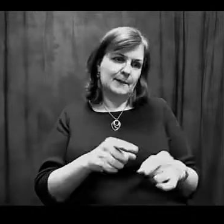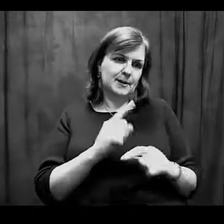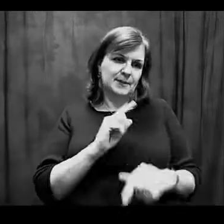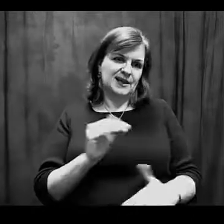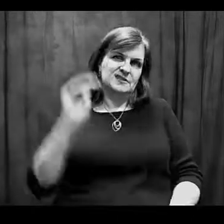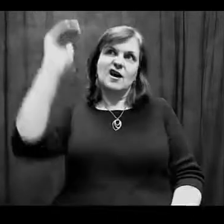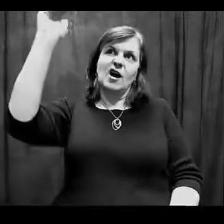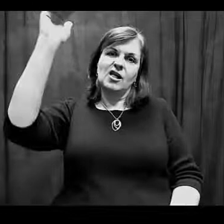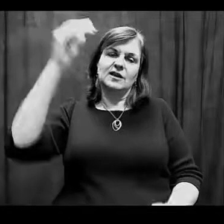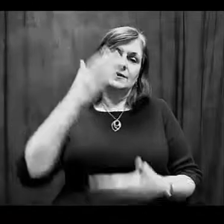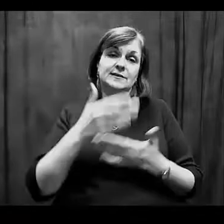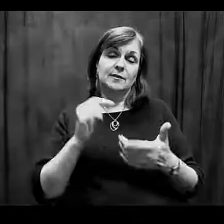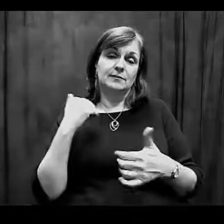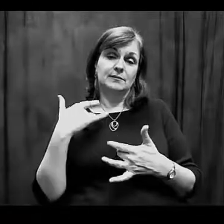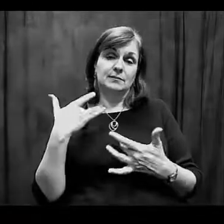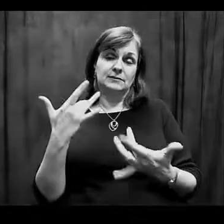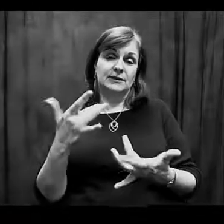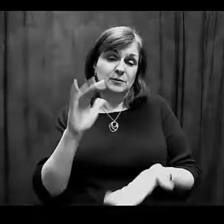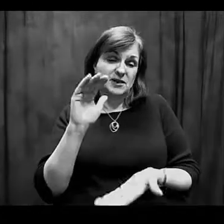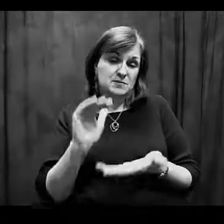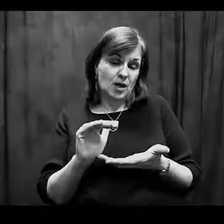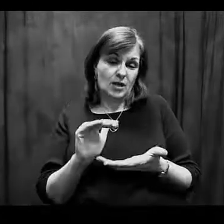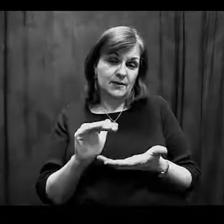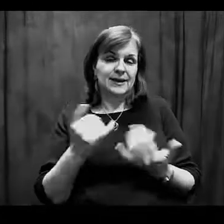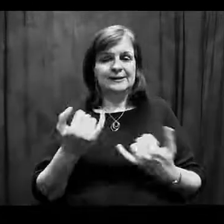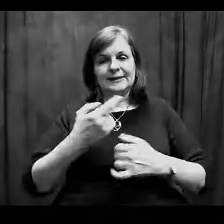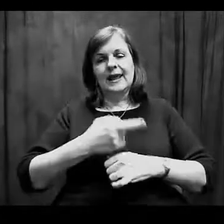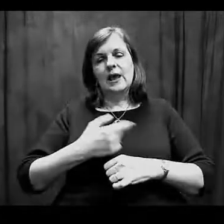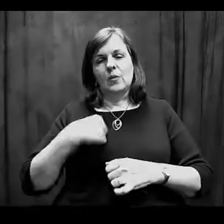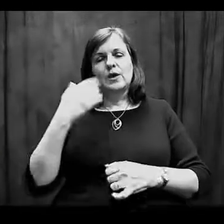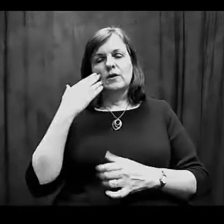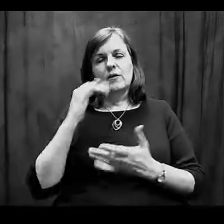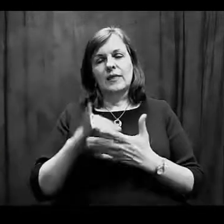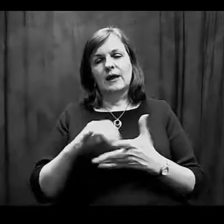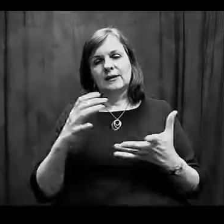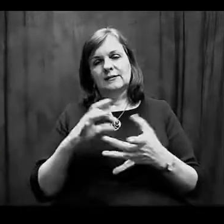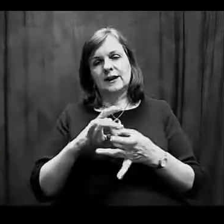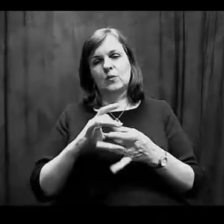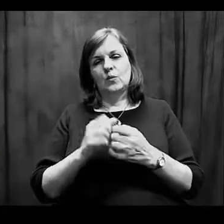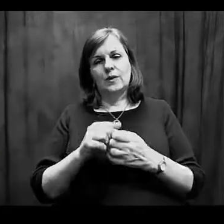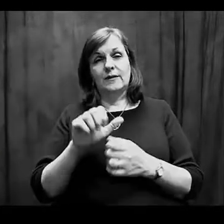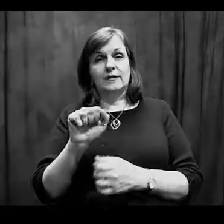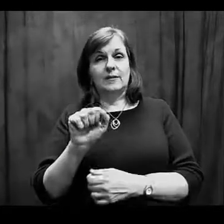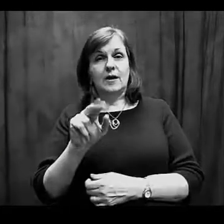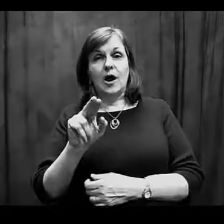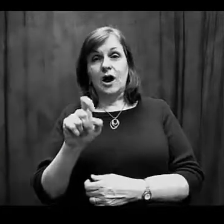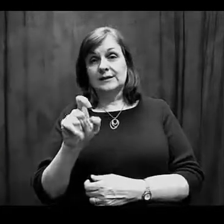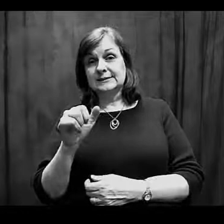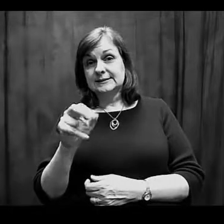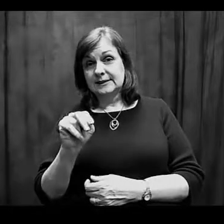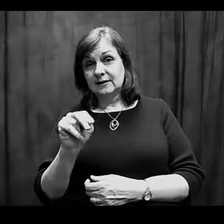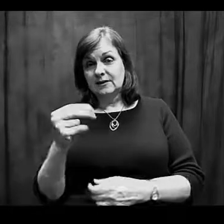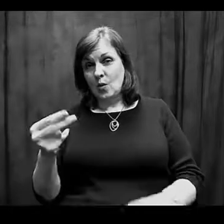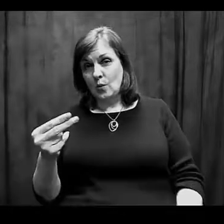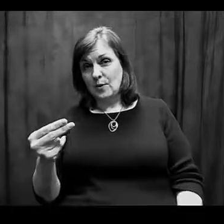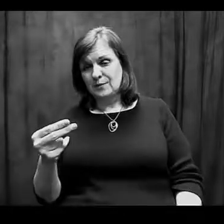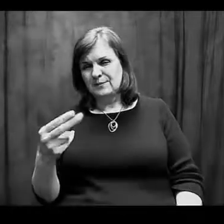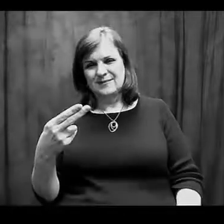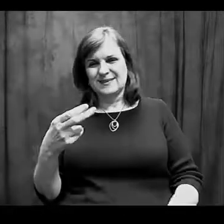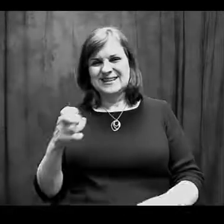he knew that some just happen to be taller and some happen to be shorter we would know now that has a lot to do with auxin